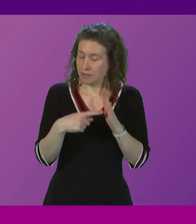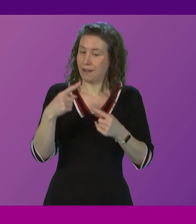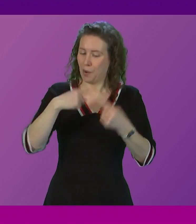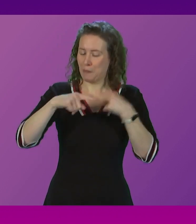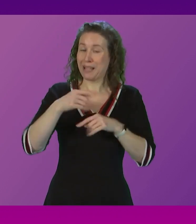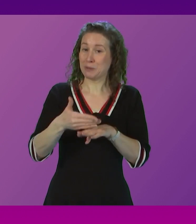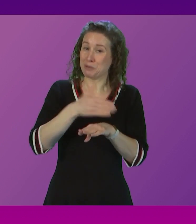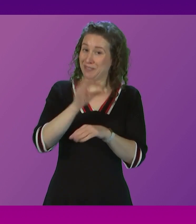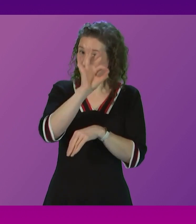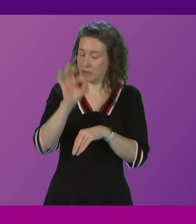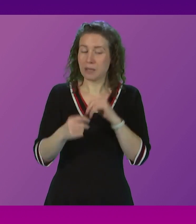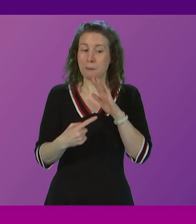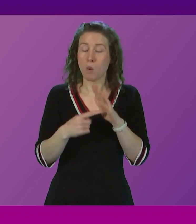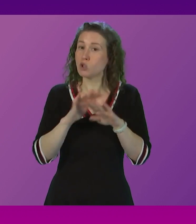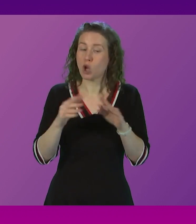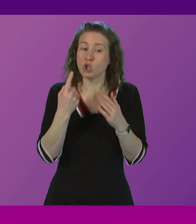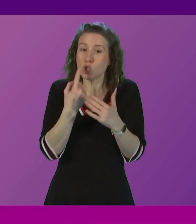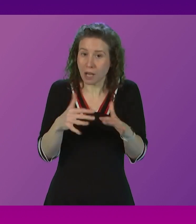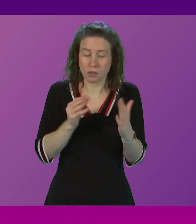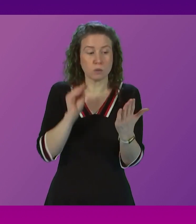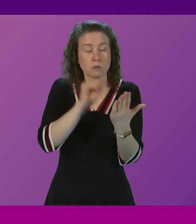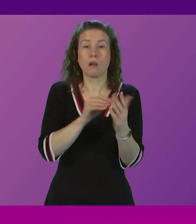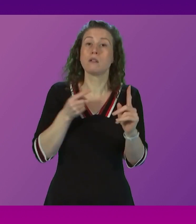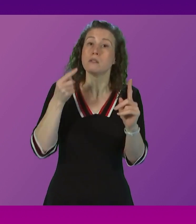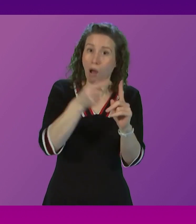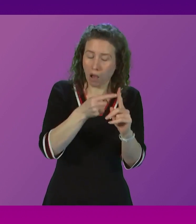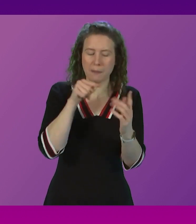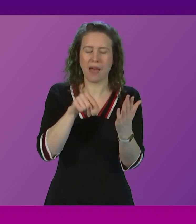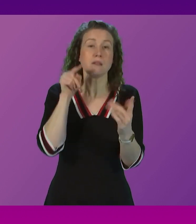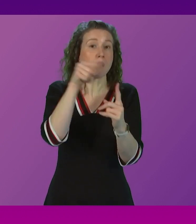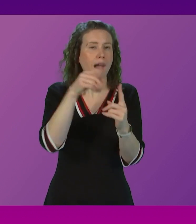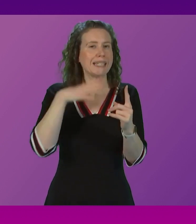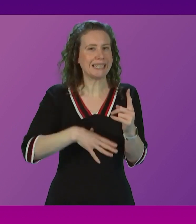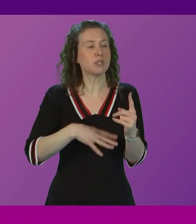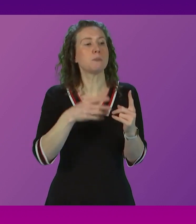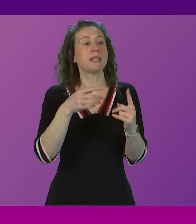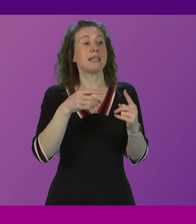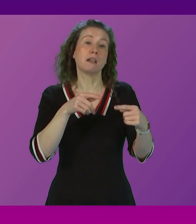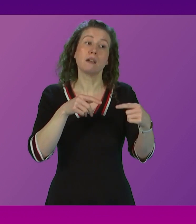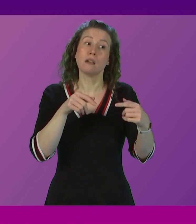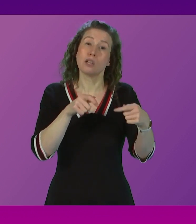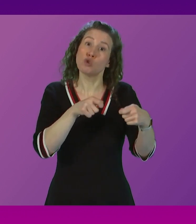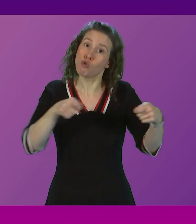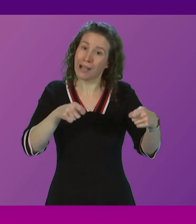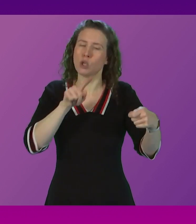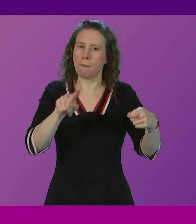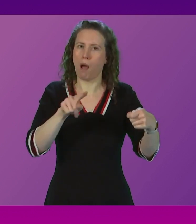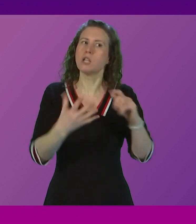question here—not just that we set a target but that we make sure that it is both stretching and achievable. The consultation is an important part of the process,